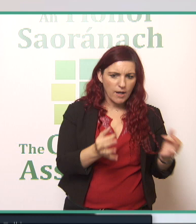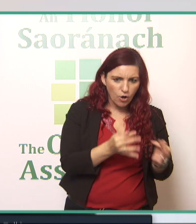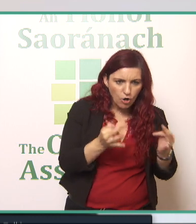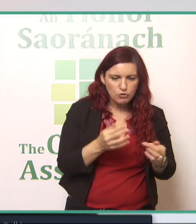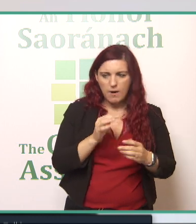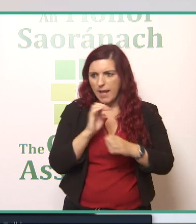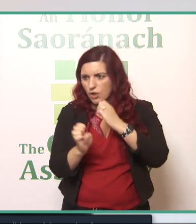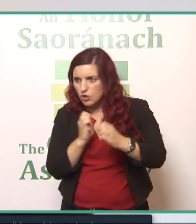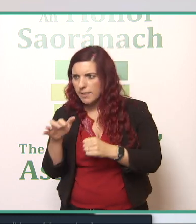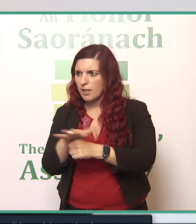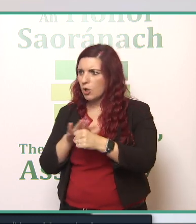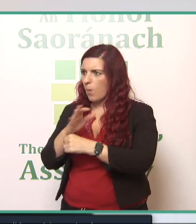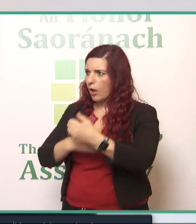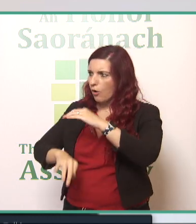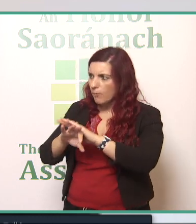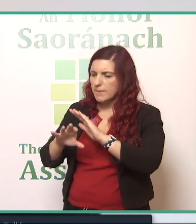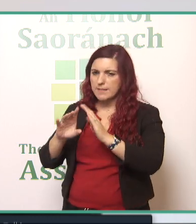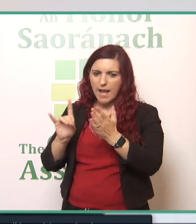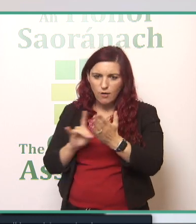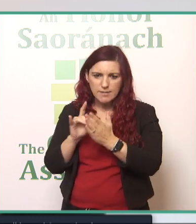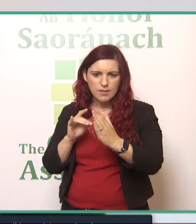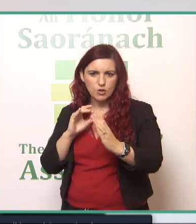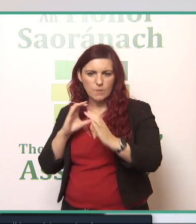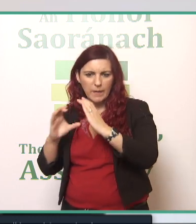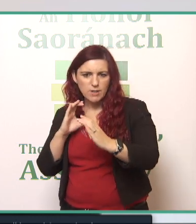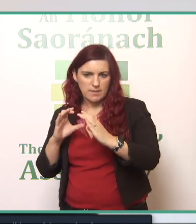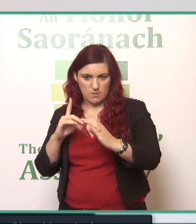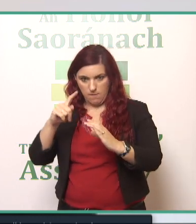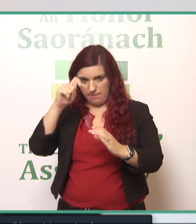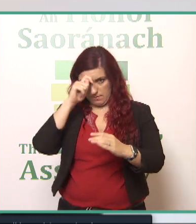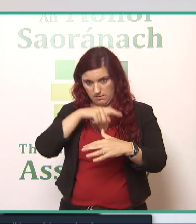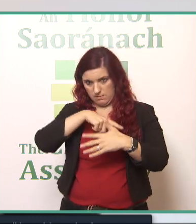government and Heritage and Communications and I think while we have the peatlands council and